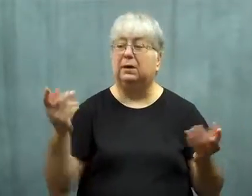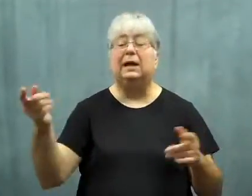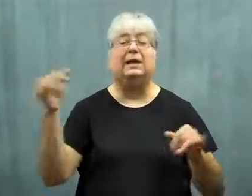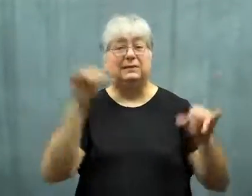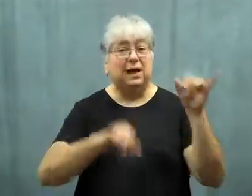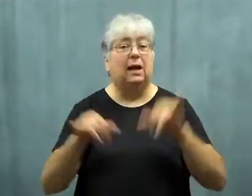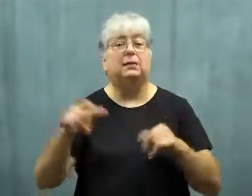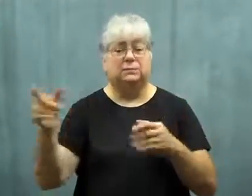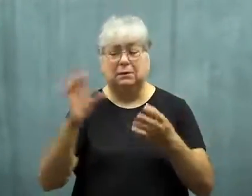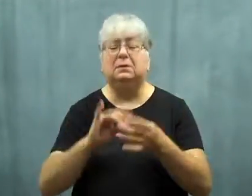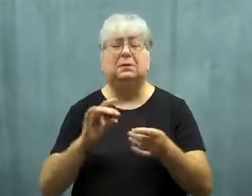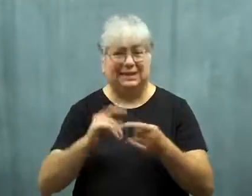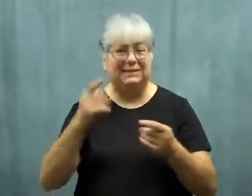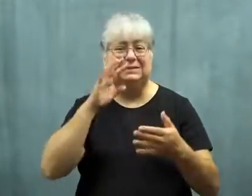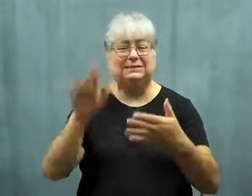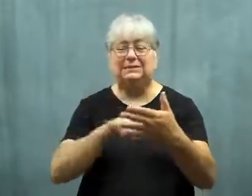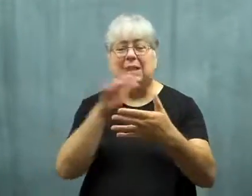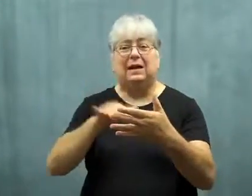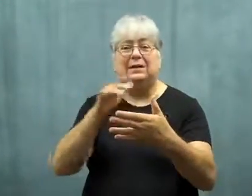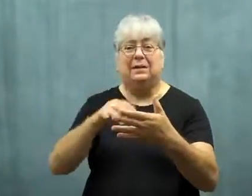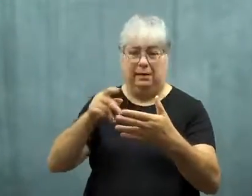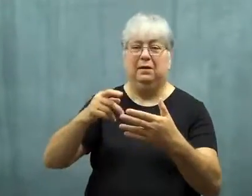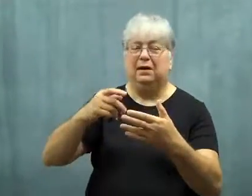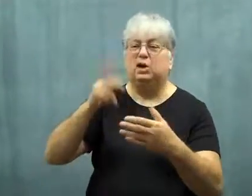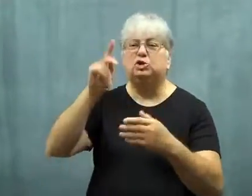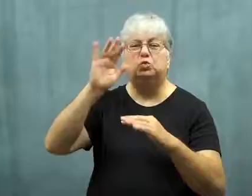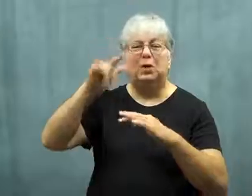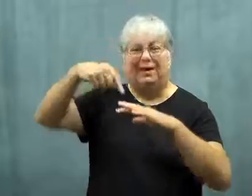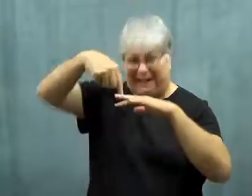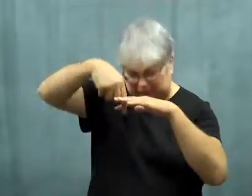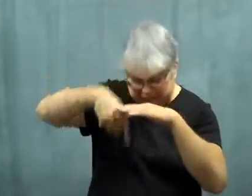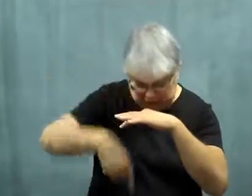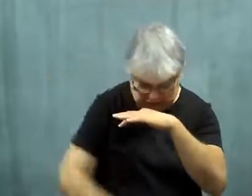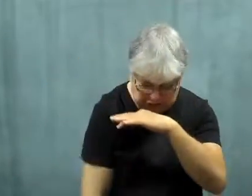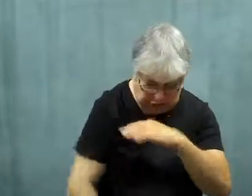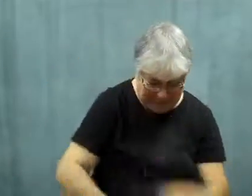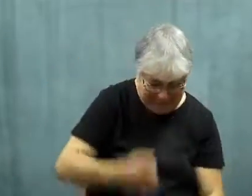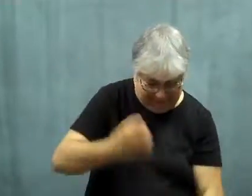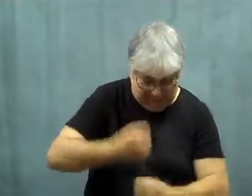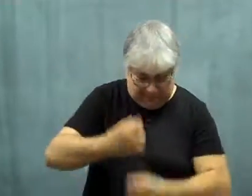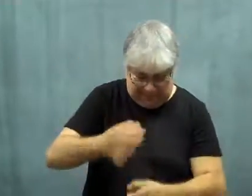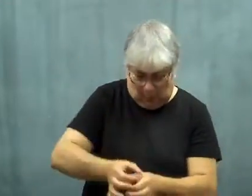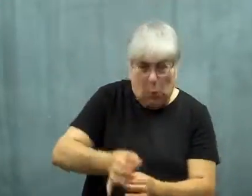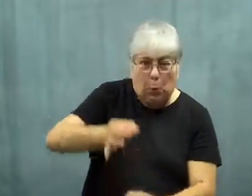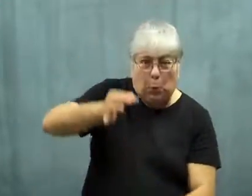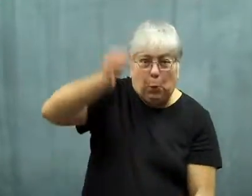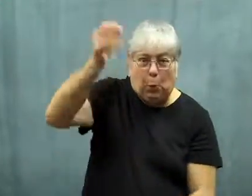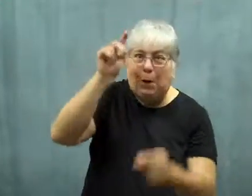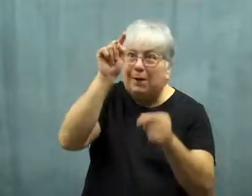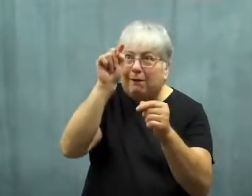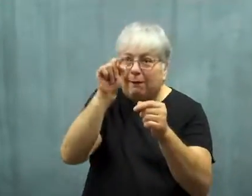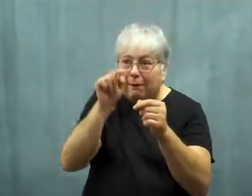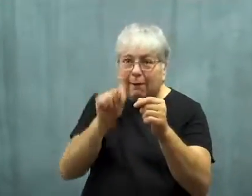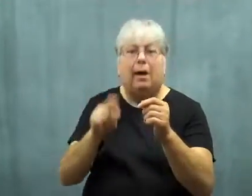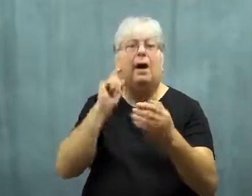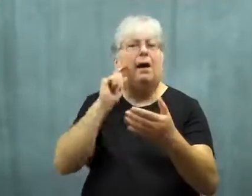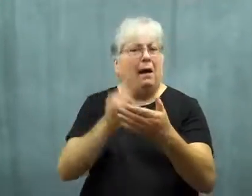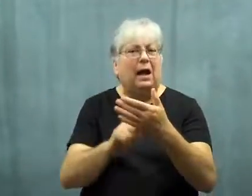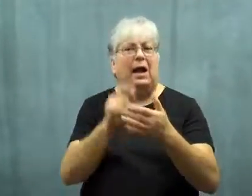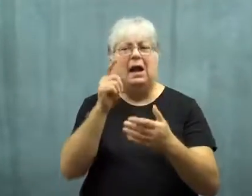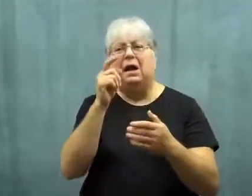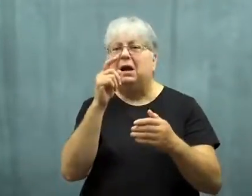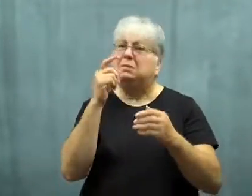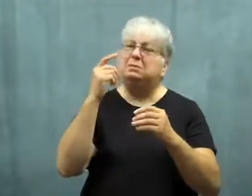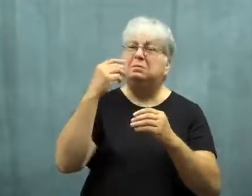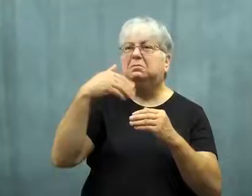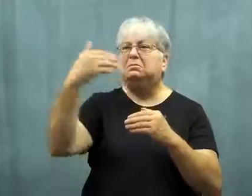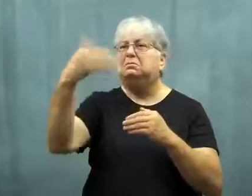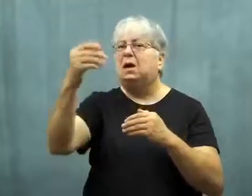Scientists said a study of core samples